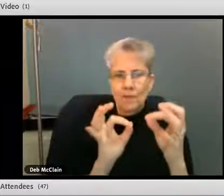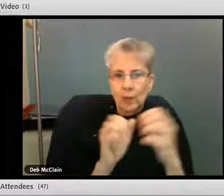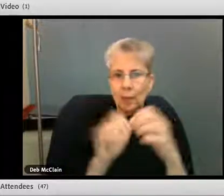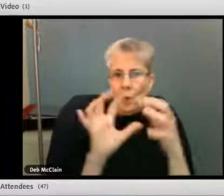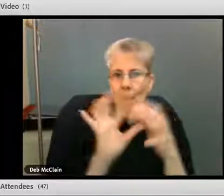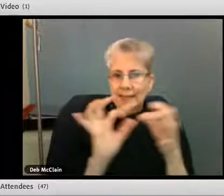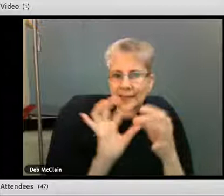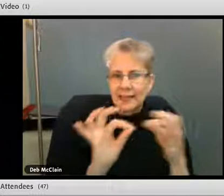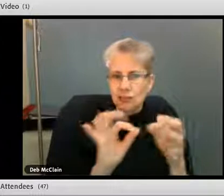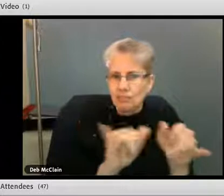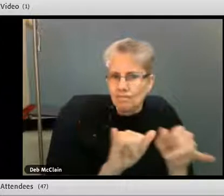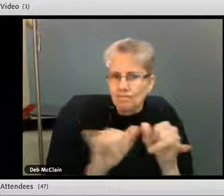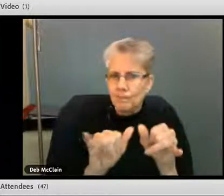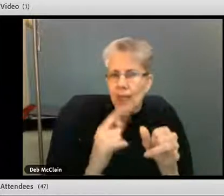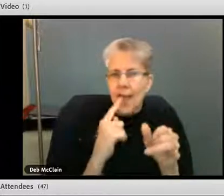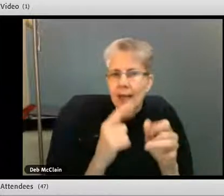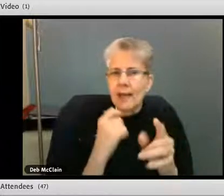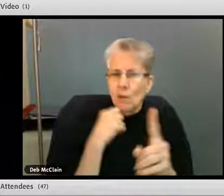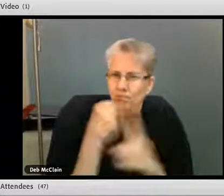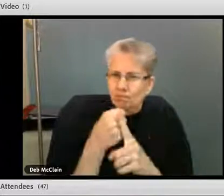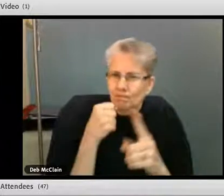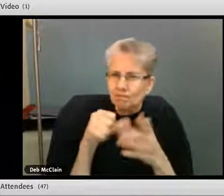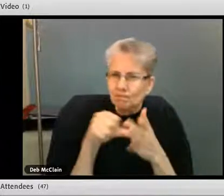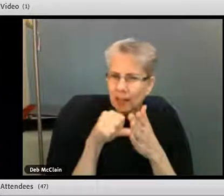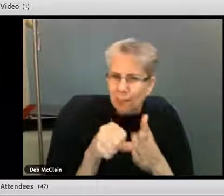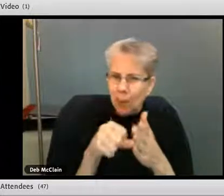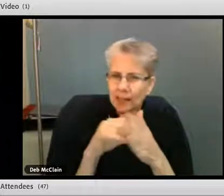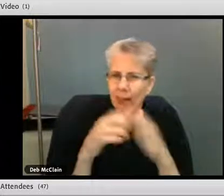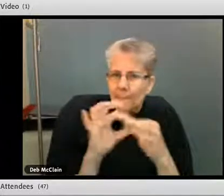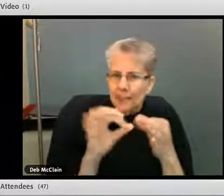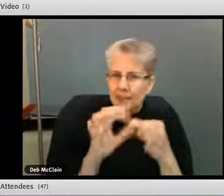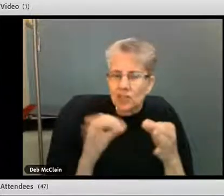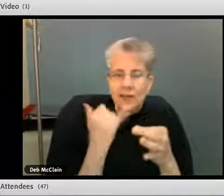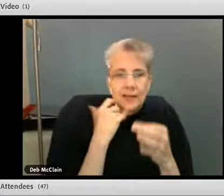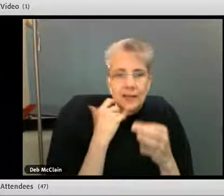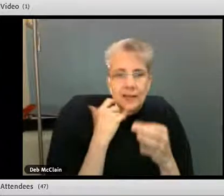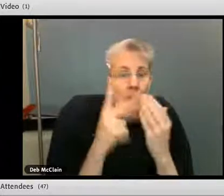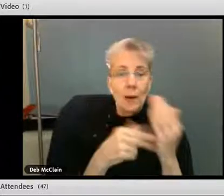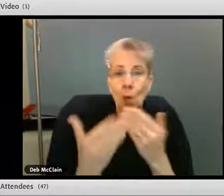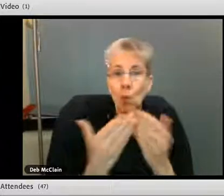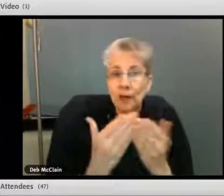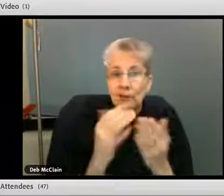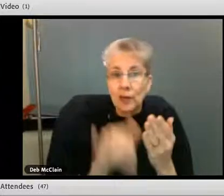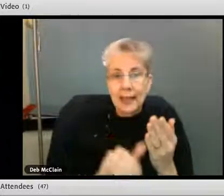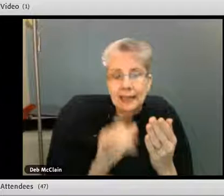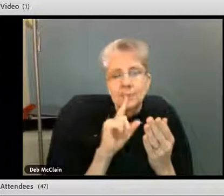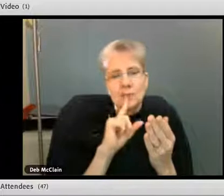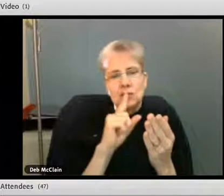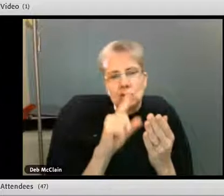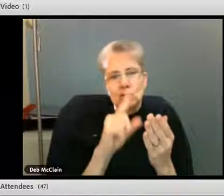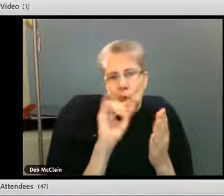if it's a program, if it's... Whatever it is. Make sure it's fitting to the image.